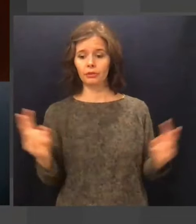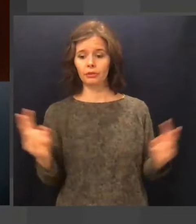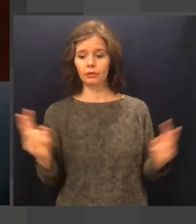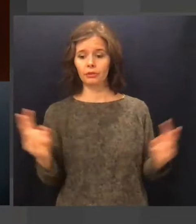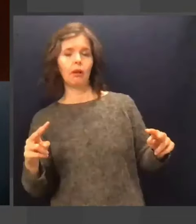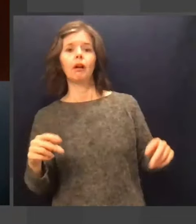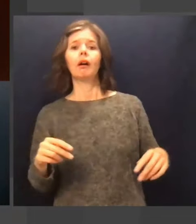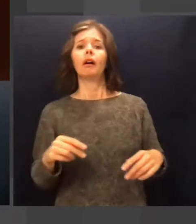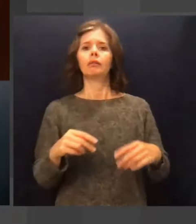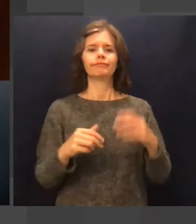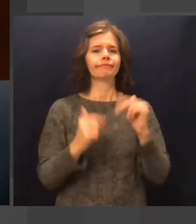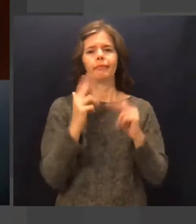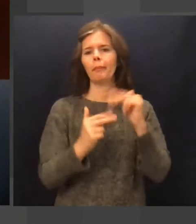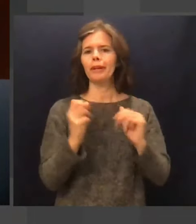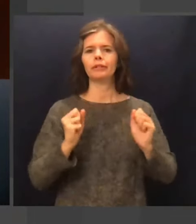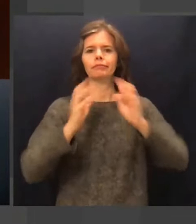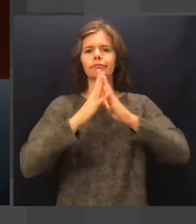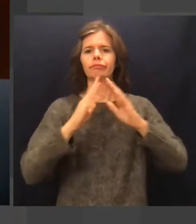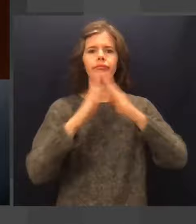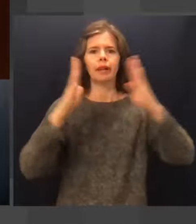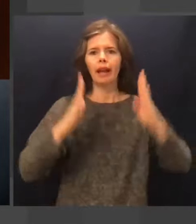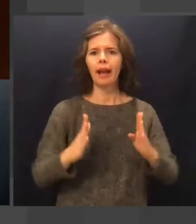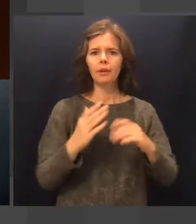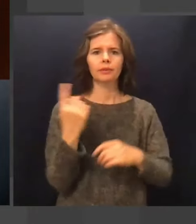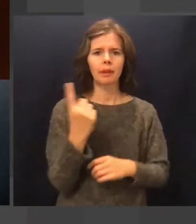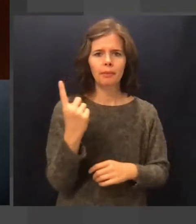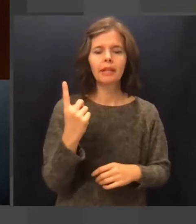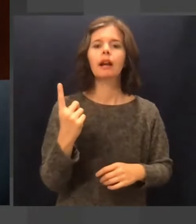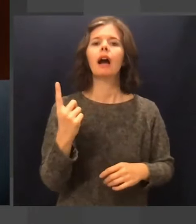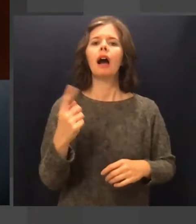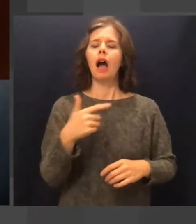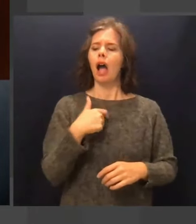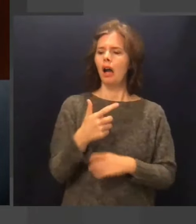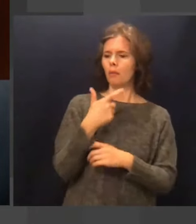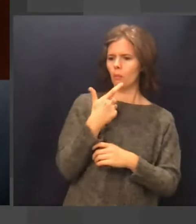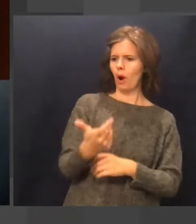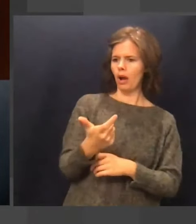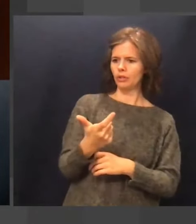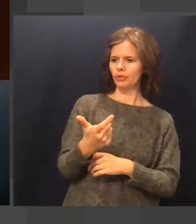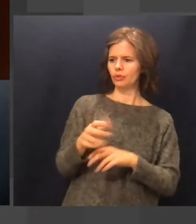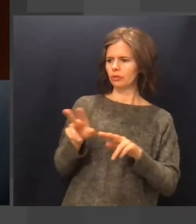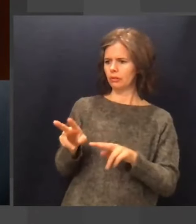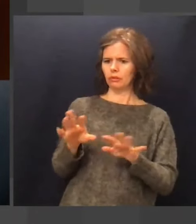BUILDING A HOUSE THEN I WILL BE ABLE TO OBSERVE WHAT YOU'RE DOING AND QUICKLY UNDERSTAND